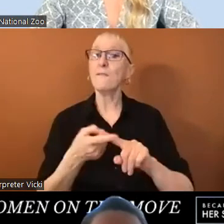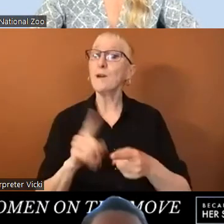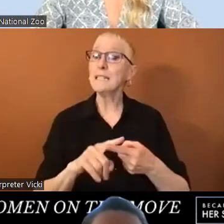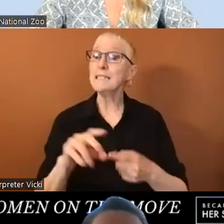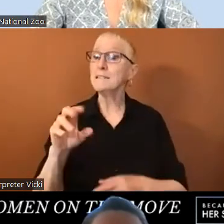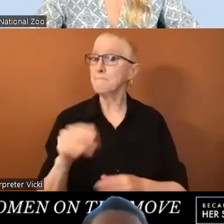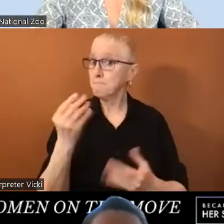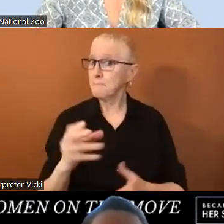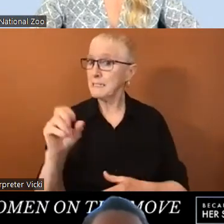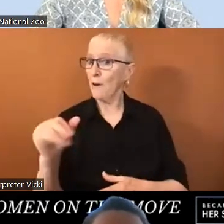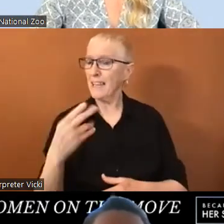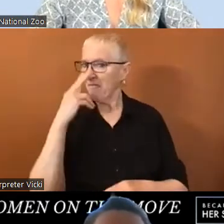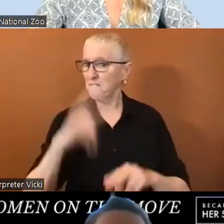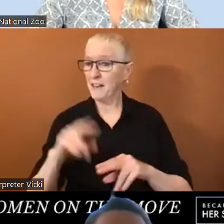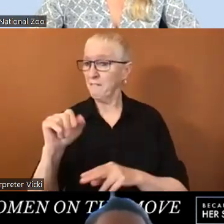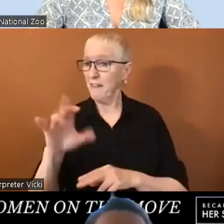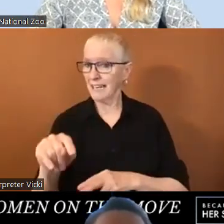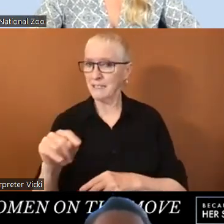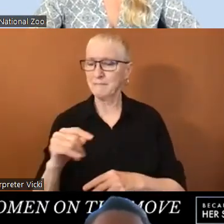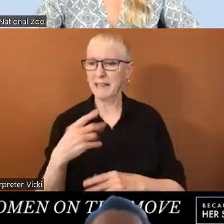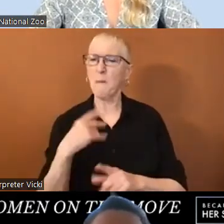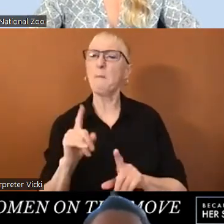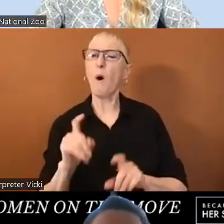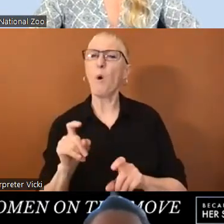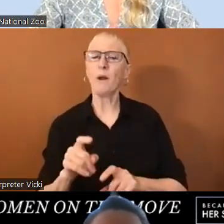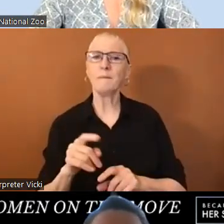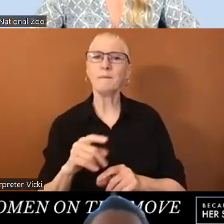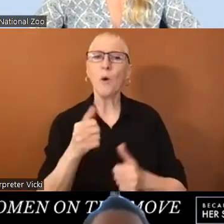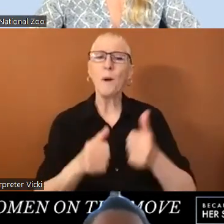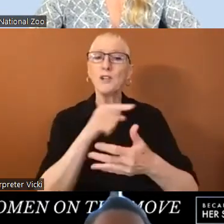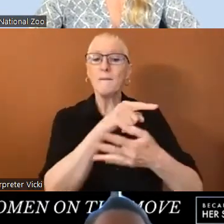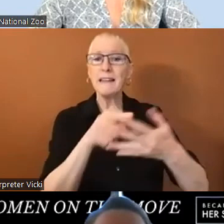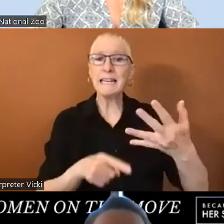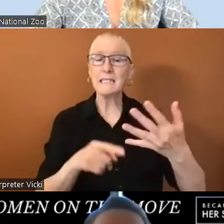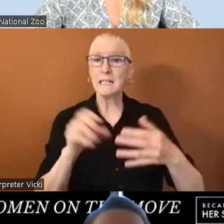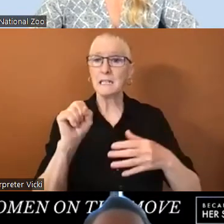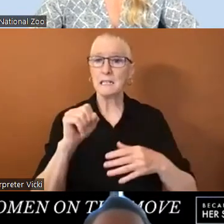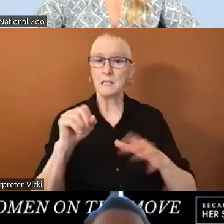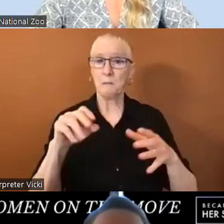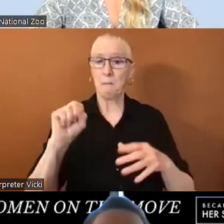for us. I'm going to launch a poll here. Which of these species that Sarah works with is not